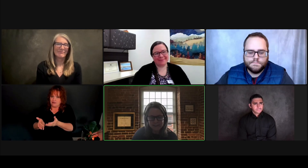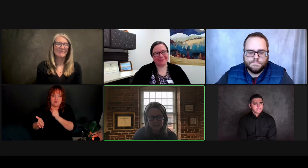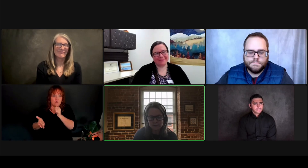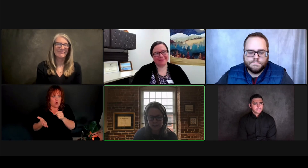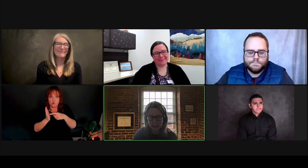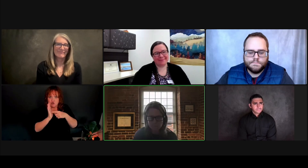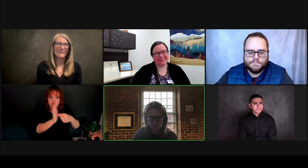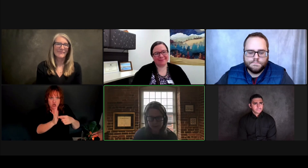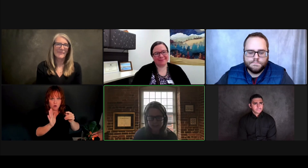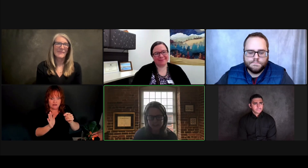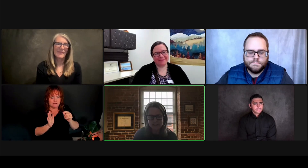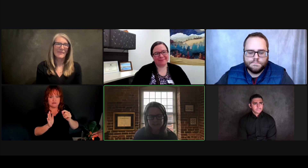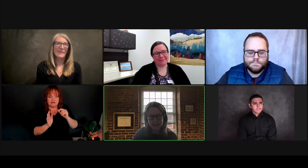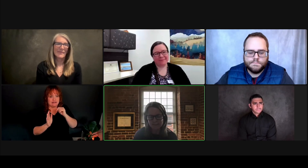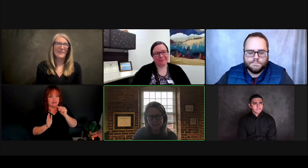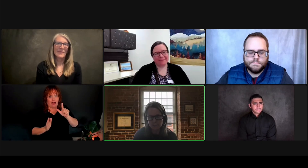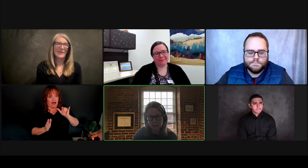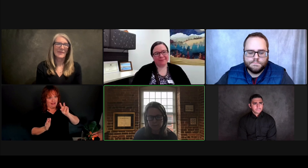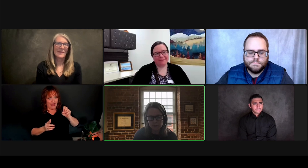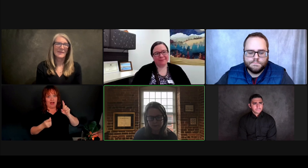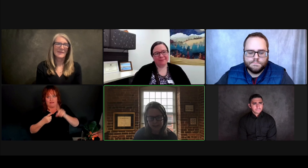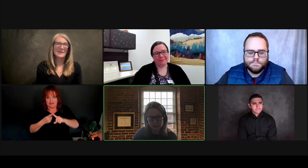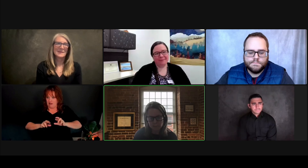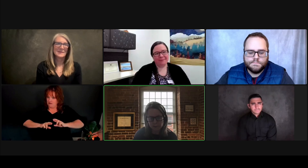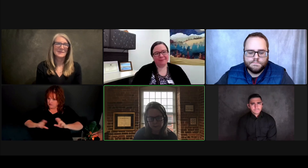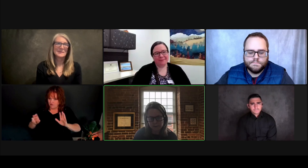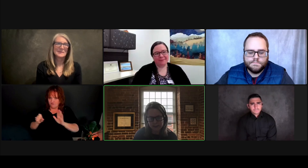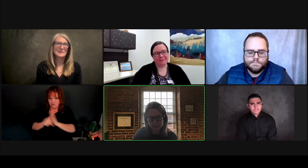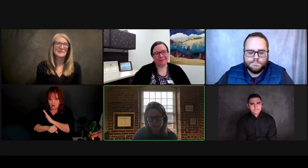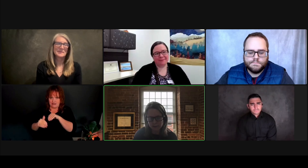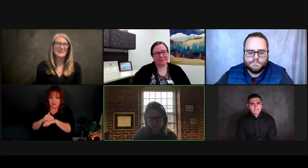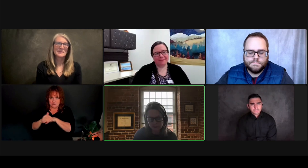So having those collaborations, having the people available that you can